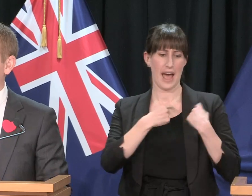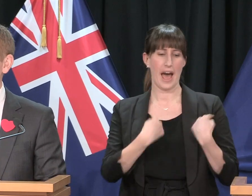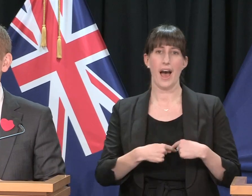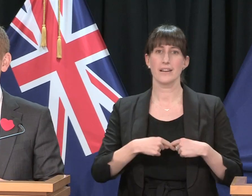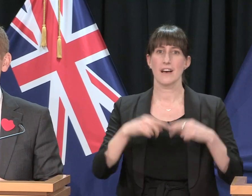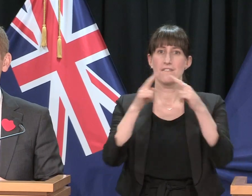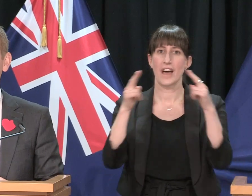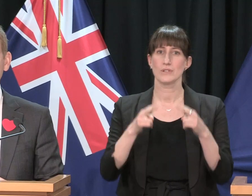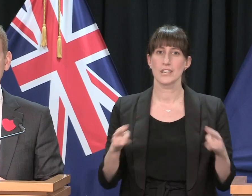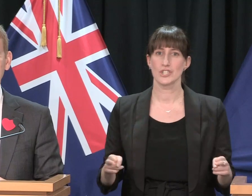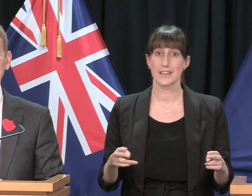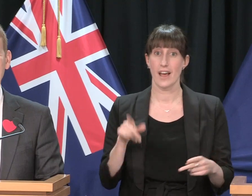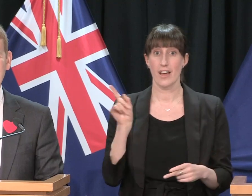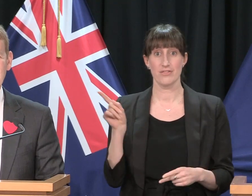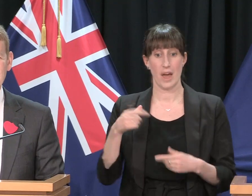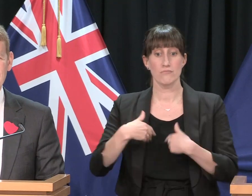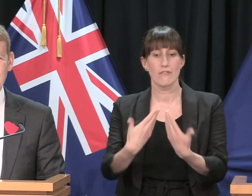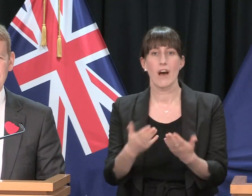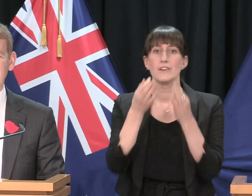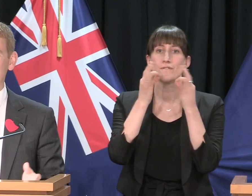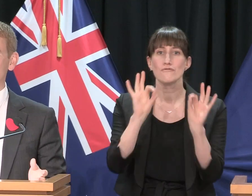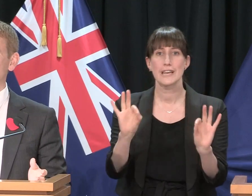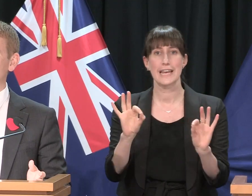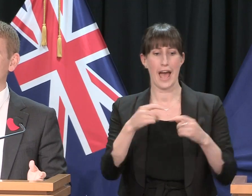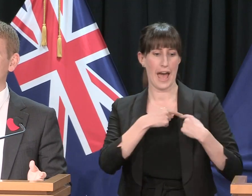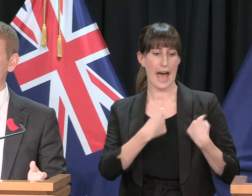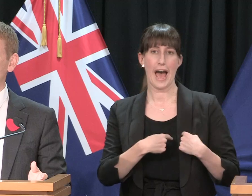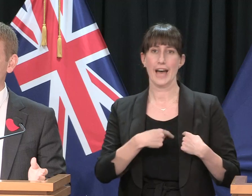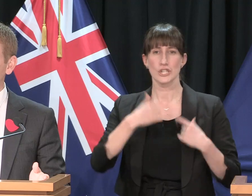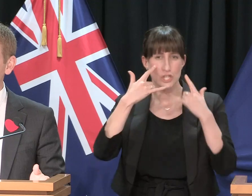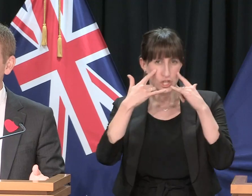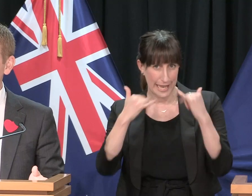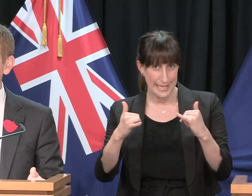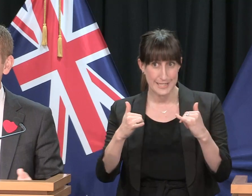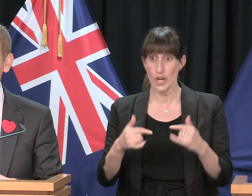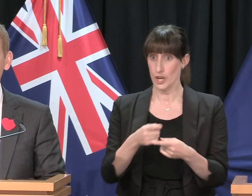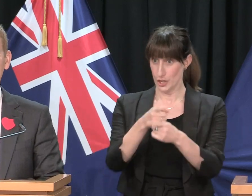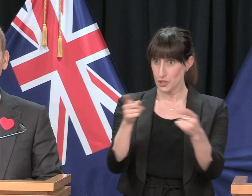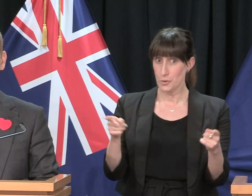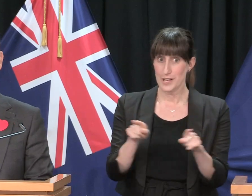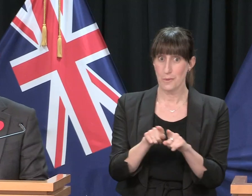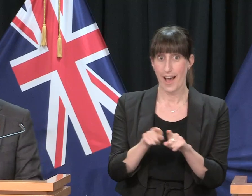forecourt of Parliament today, offering free heart health checks, which I was pleased to